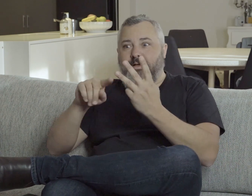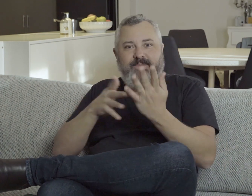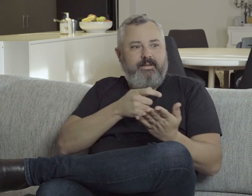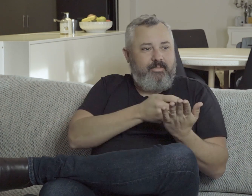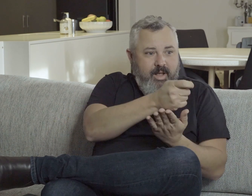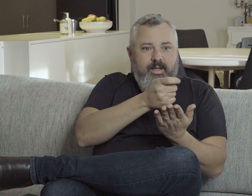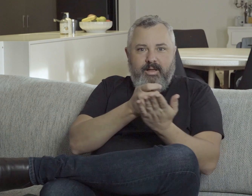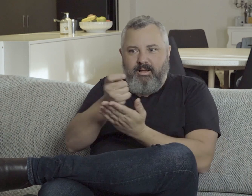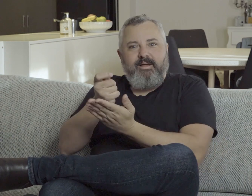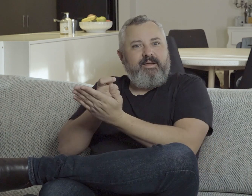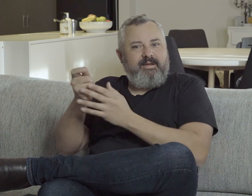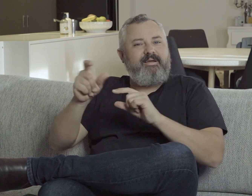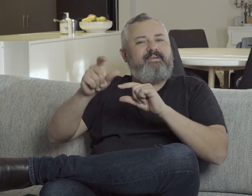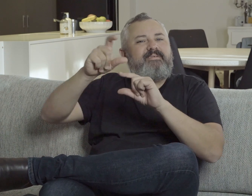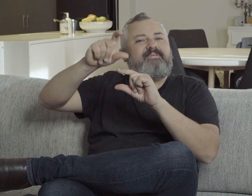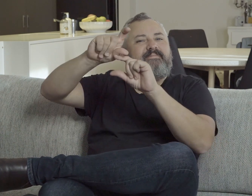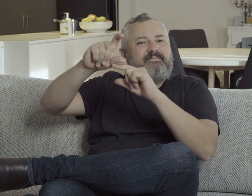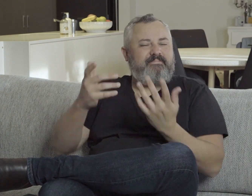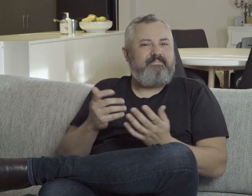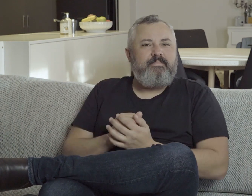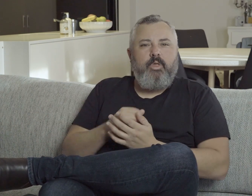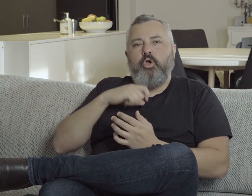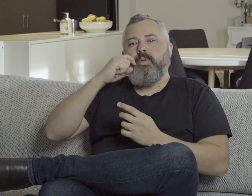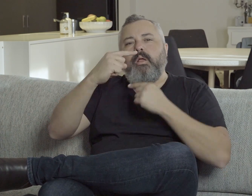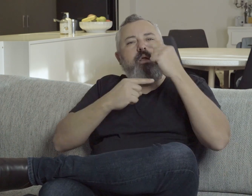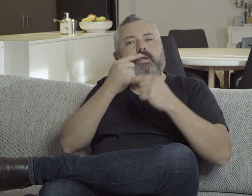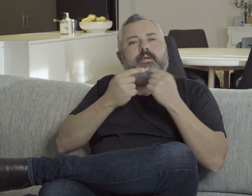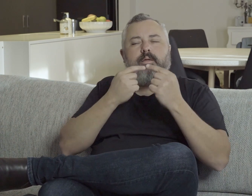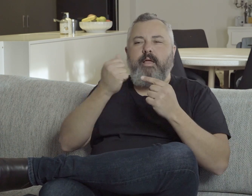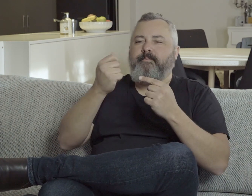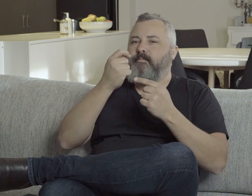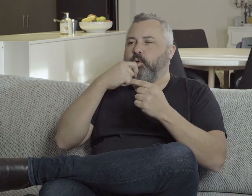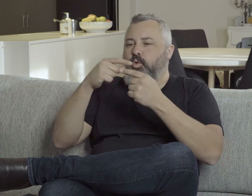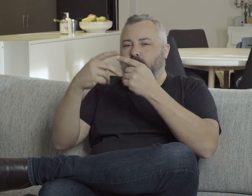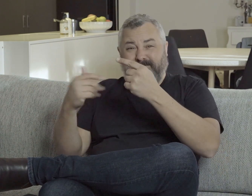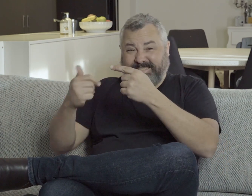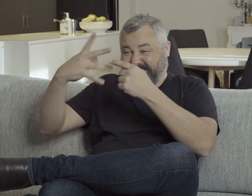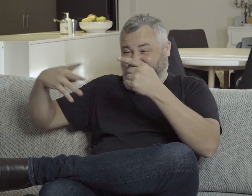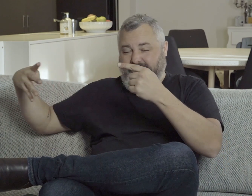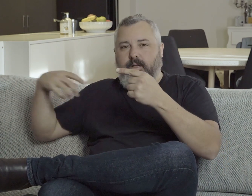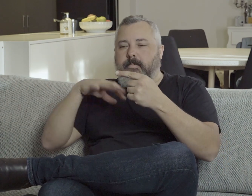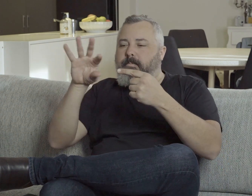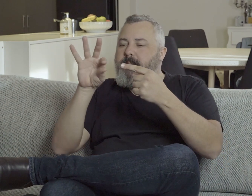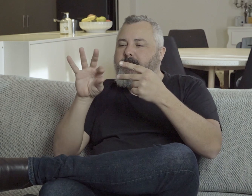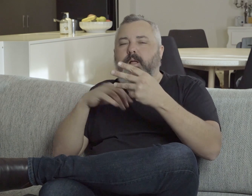Maybe you're willing to subscribe to multiple services and enjoy the range of programs available to you. Of course, the more you subscribe, the more you pay.